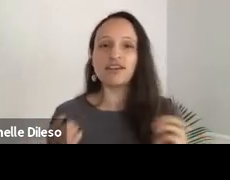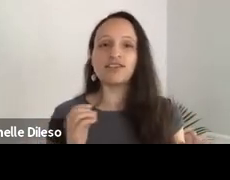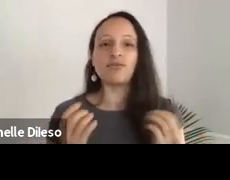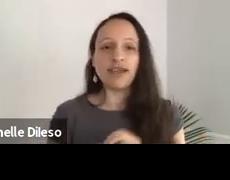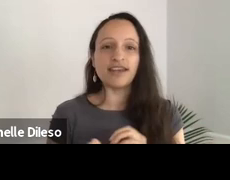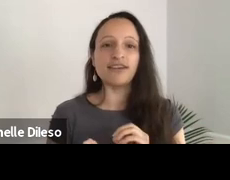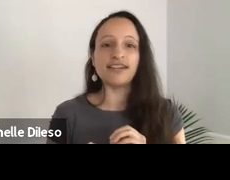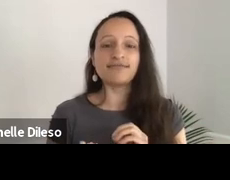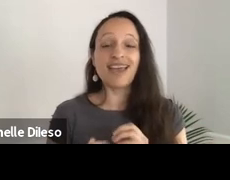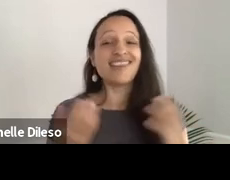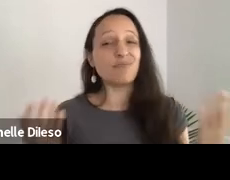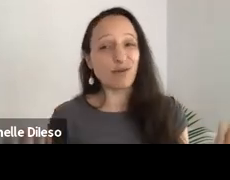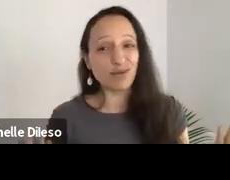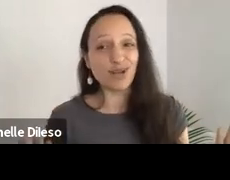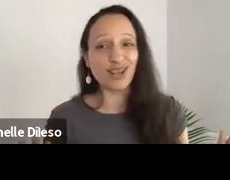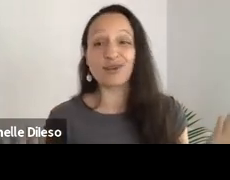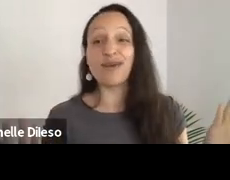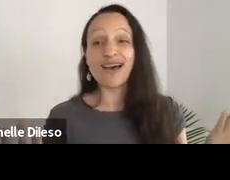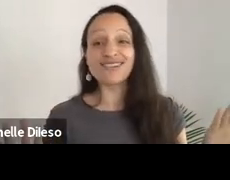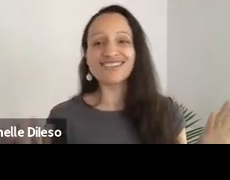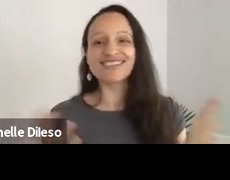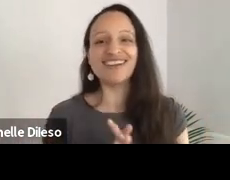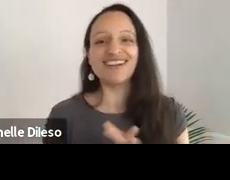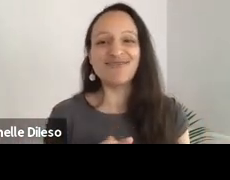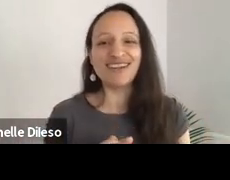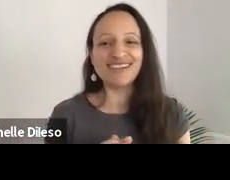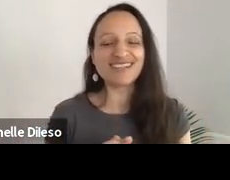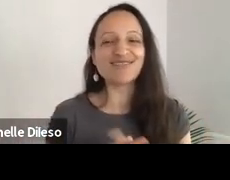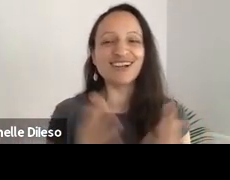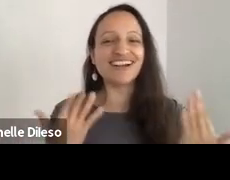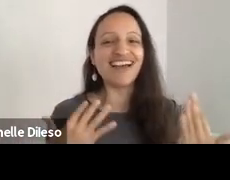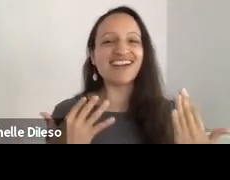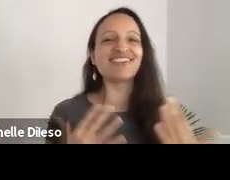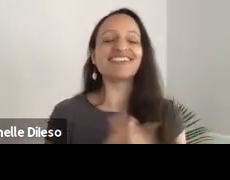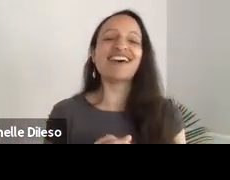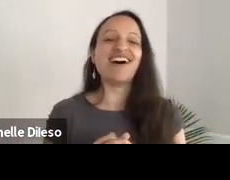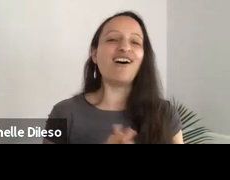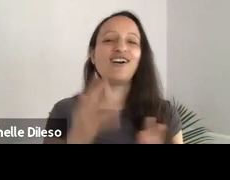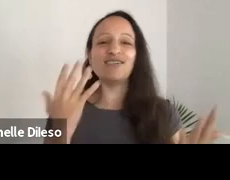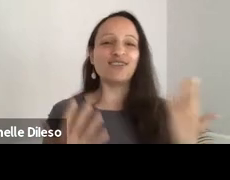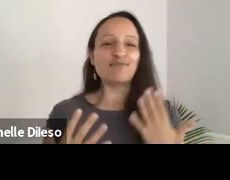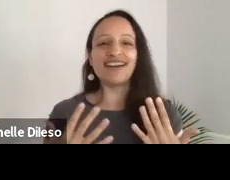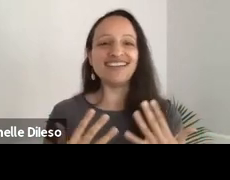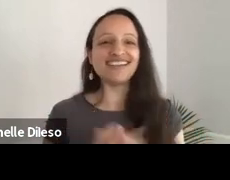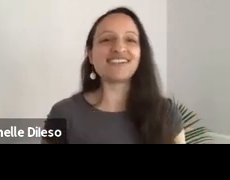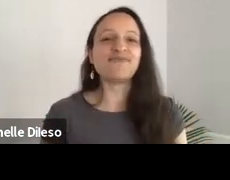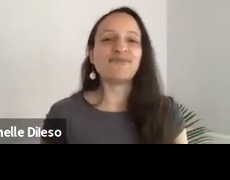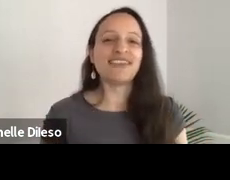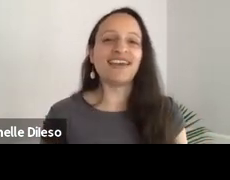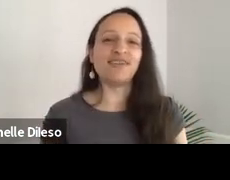texture of it the weight of it, they might want to put it in their mouth, as babies explore a lot with all of their body.